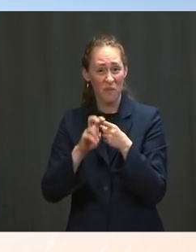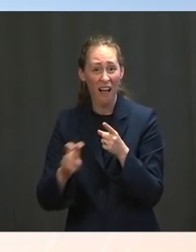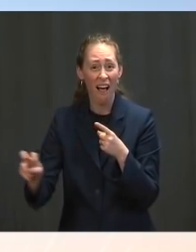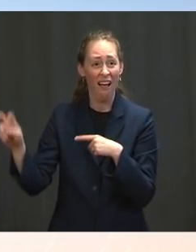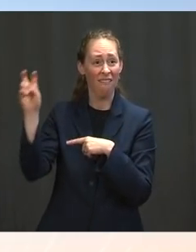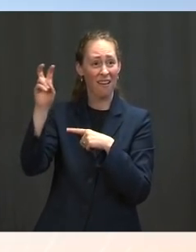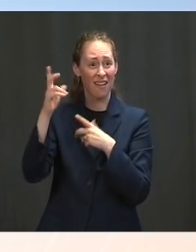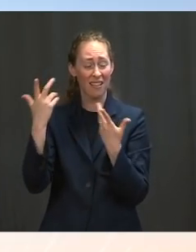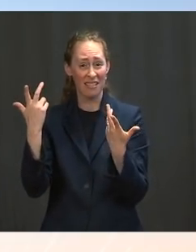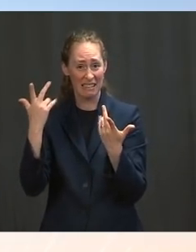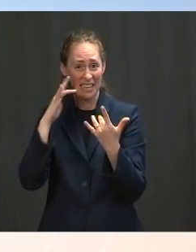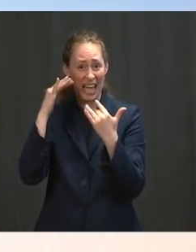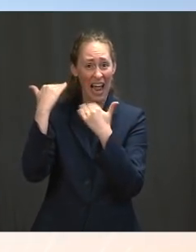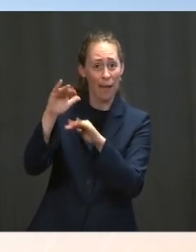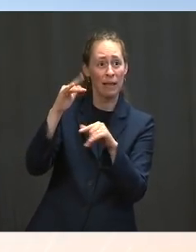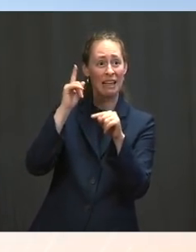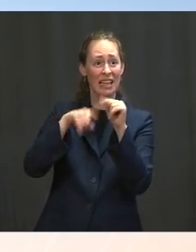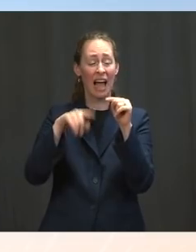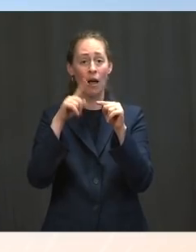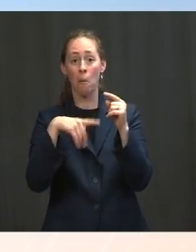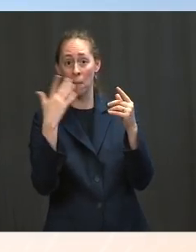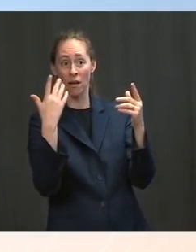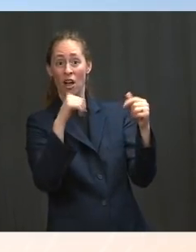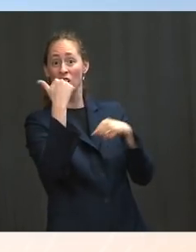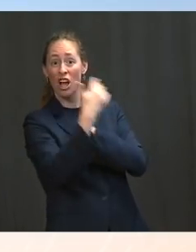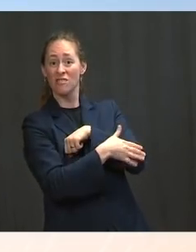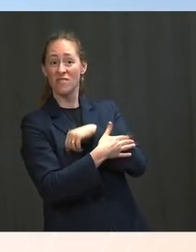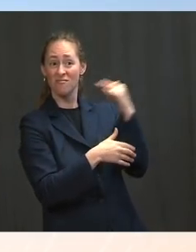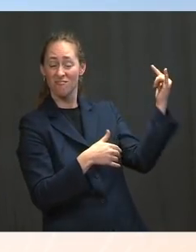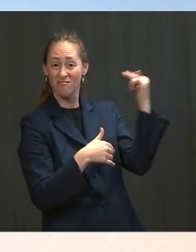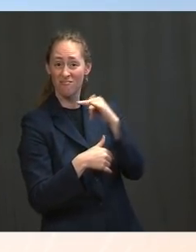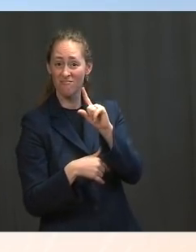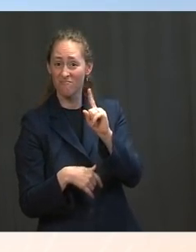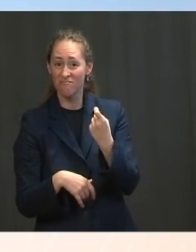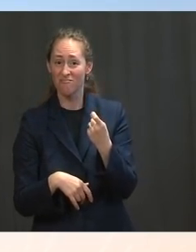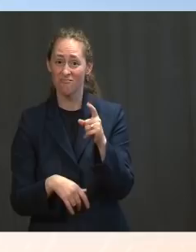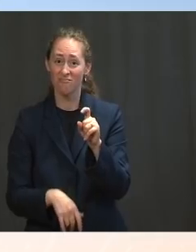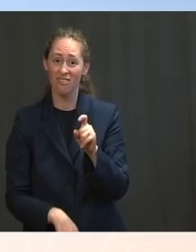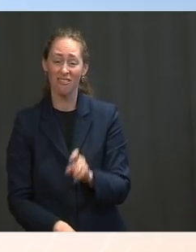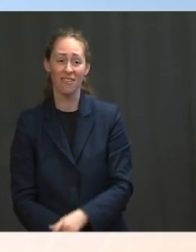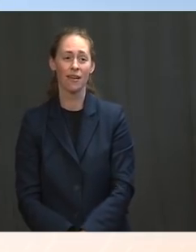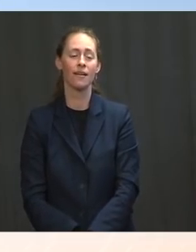from other countries to the U.S.? Ms. Psaki: Well, certainly, as you may know, there are working groups and --